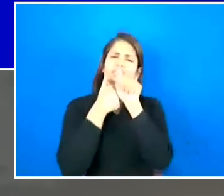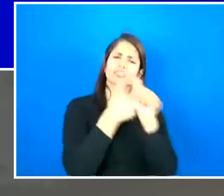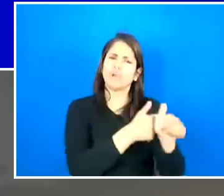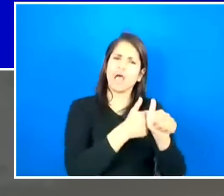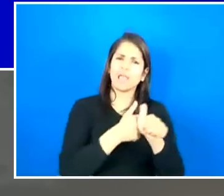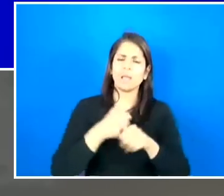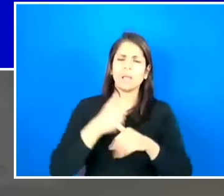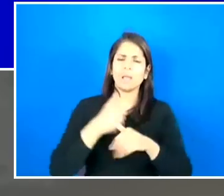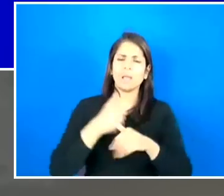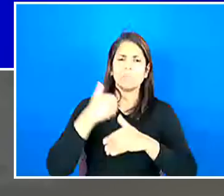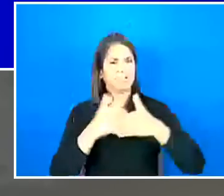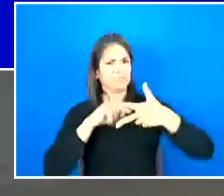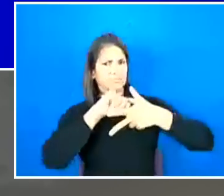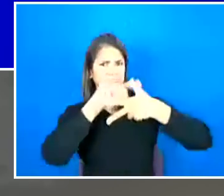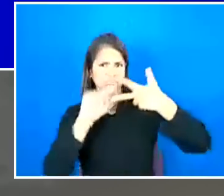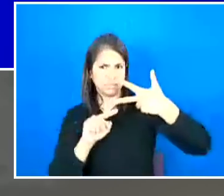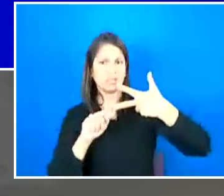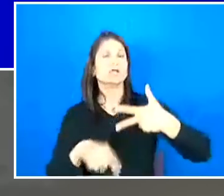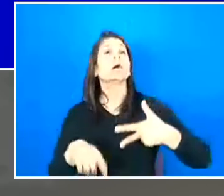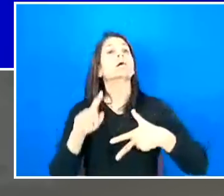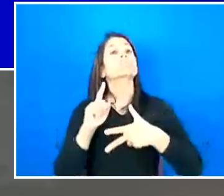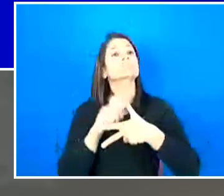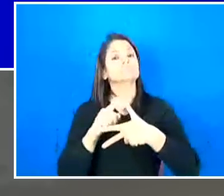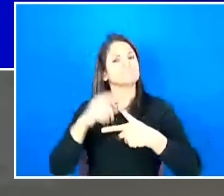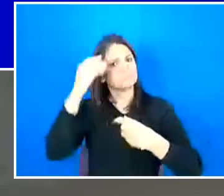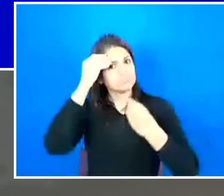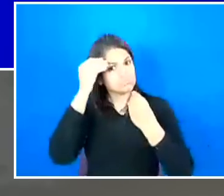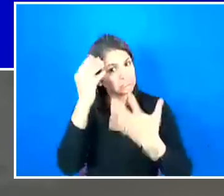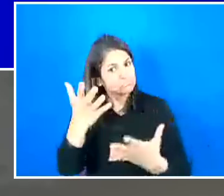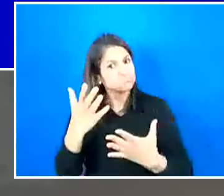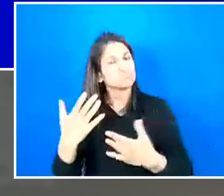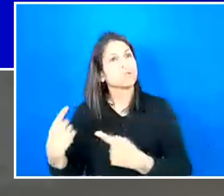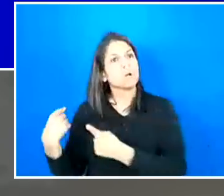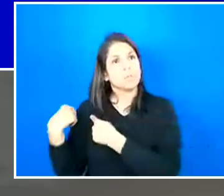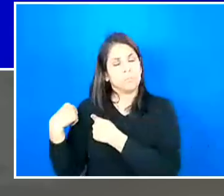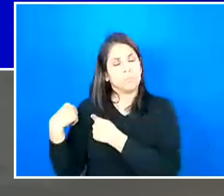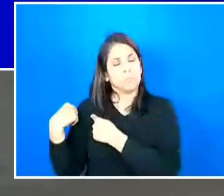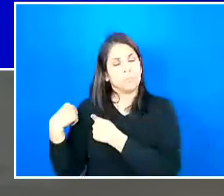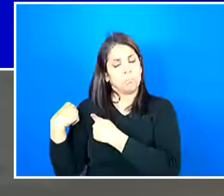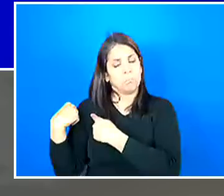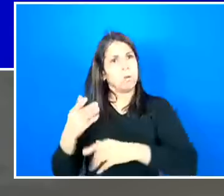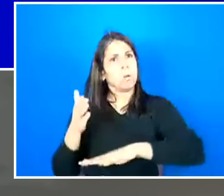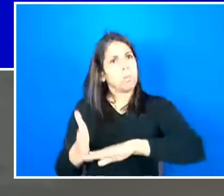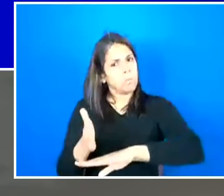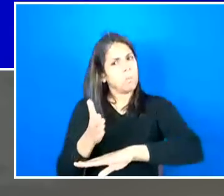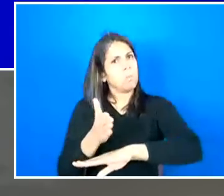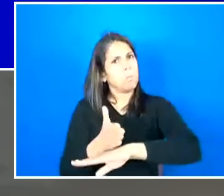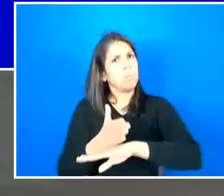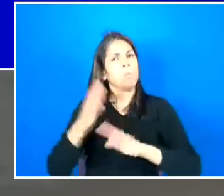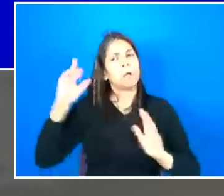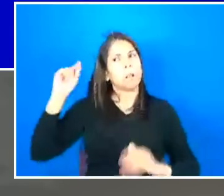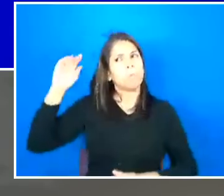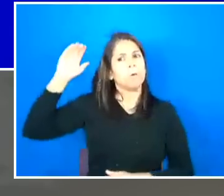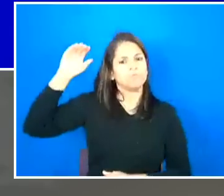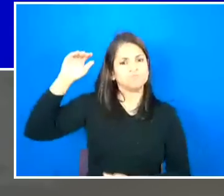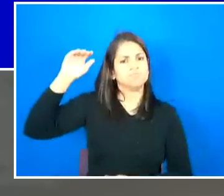COURSE OF ALMOST TWO WEEKS NOW, DEFINITE AND SERIOUS PROGRESS. NOT THE PROGRESS